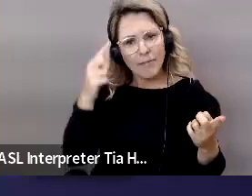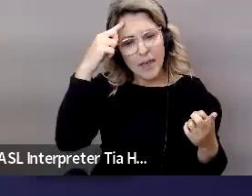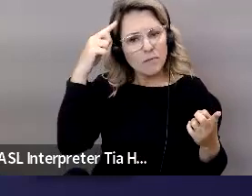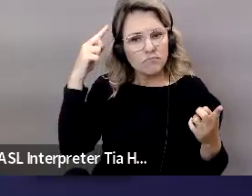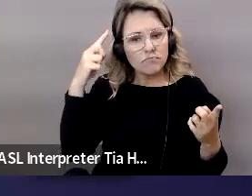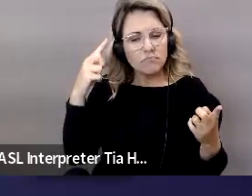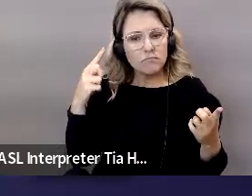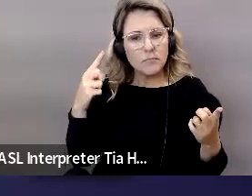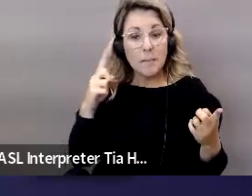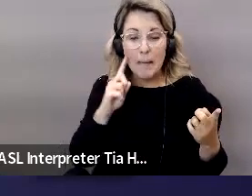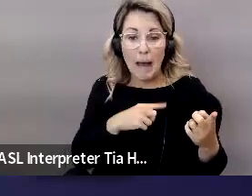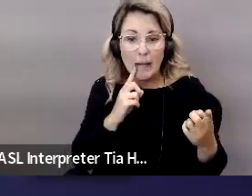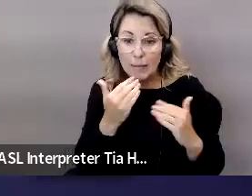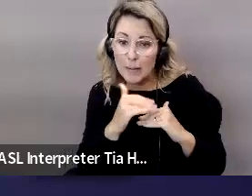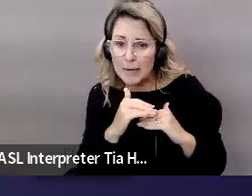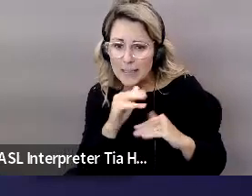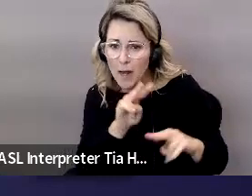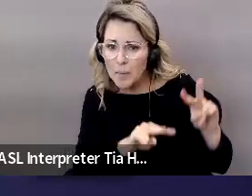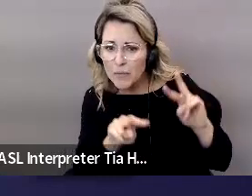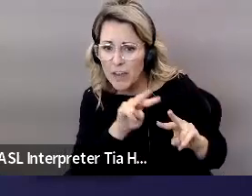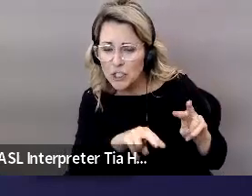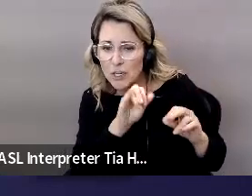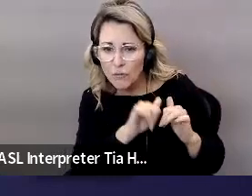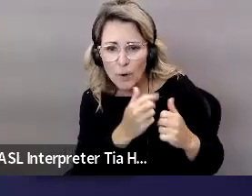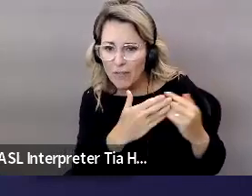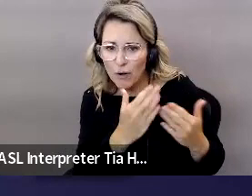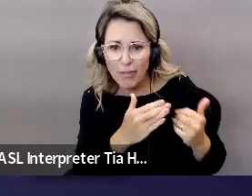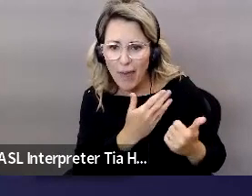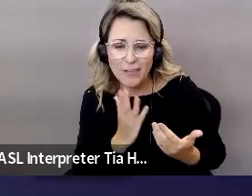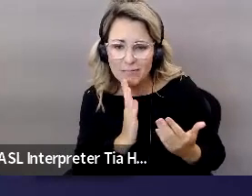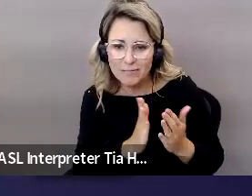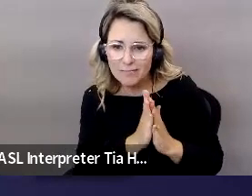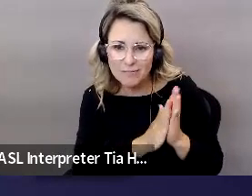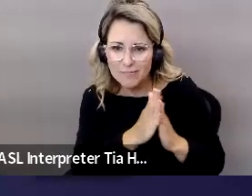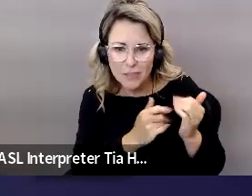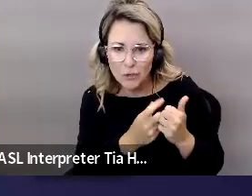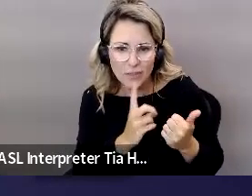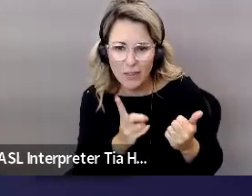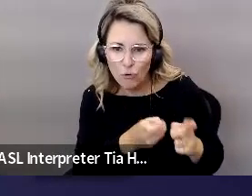observation of whatever the phenomenon might be and then as I dig into the literature I find out